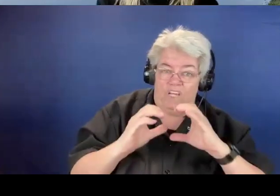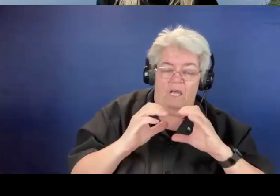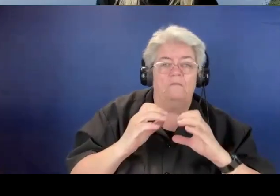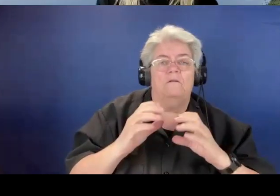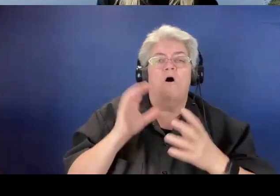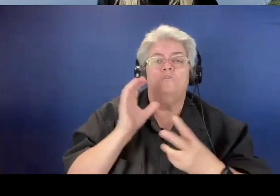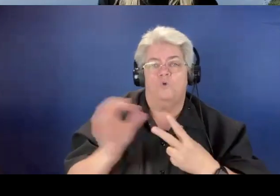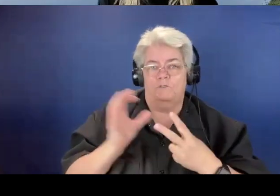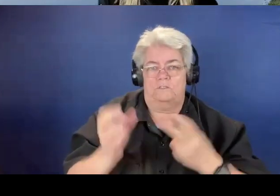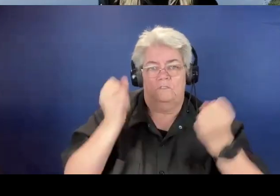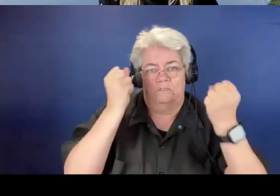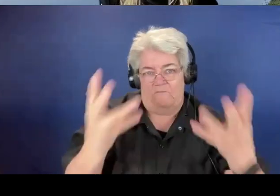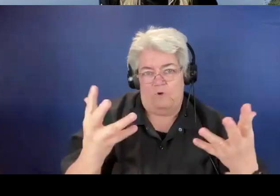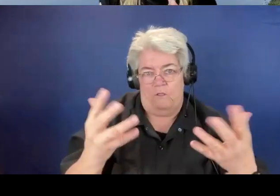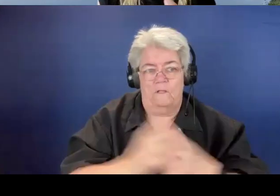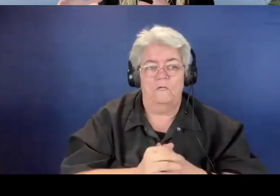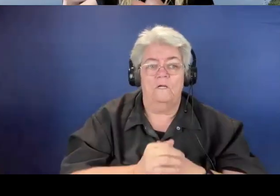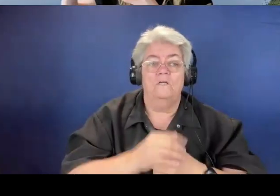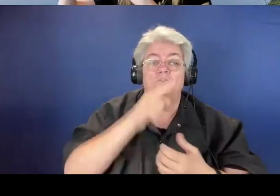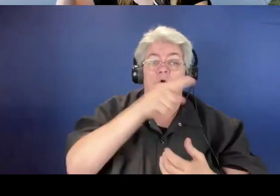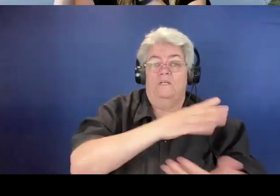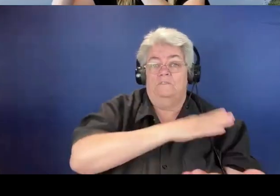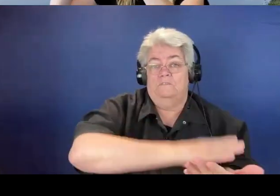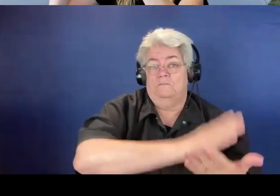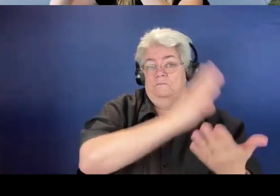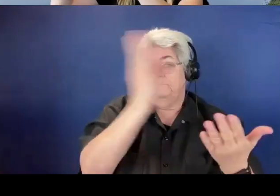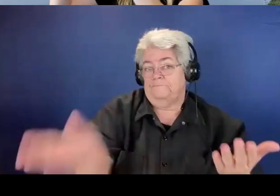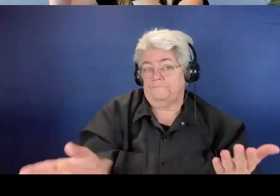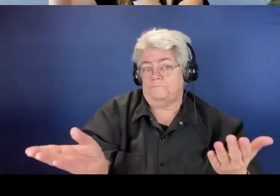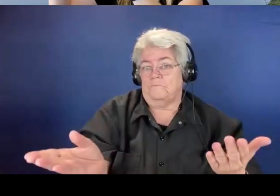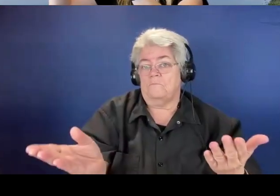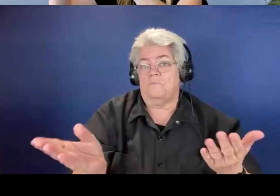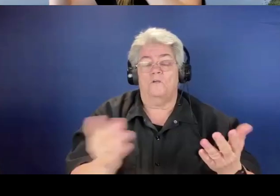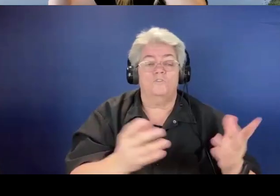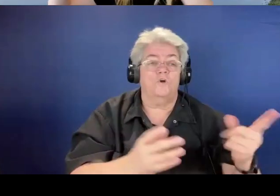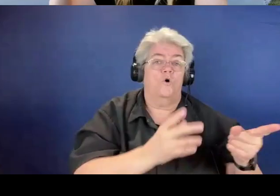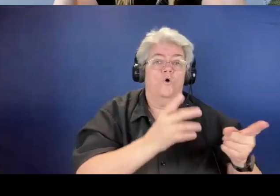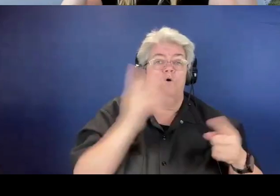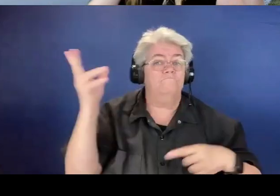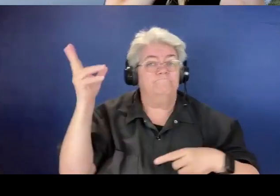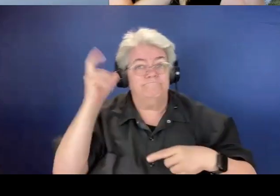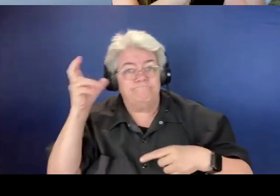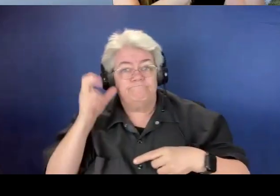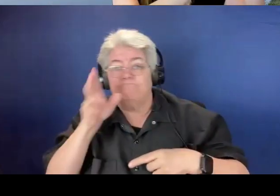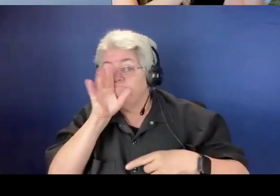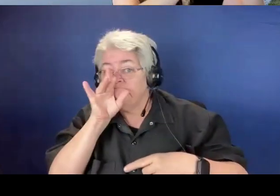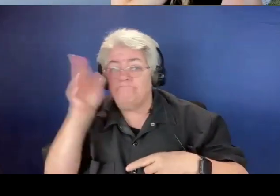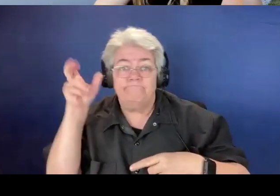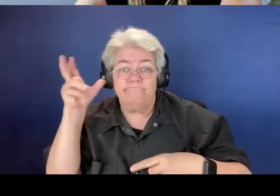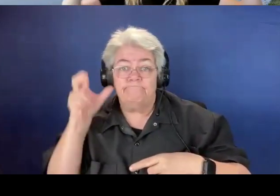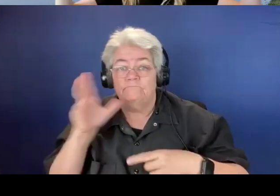and you can see on this continuum that really it moves from like mostly auditory approaches to mostly visual approaches.